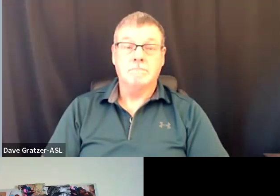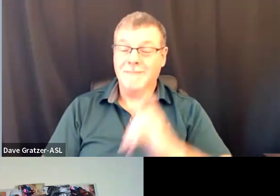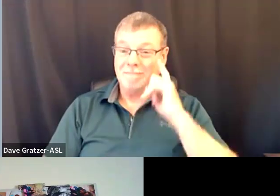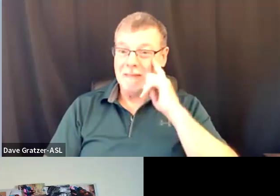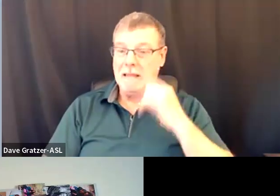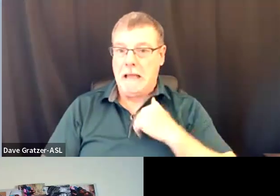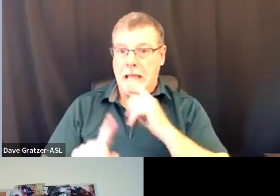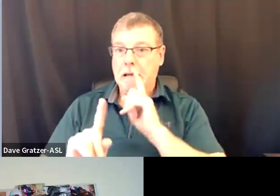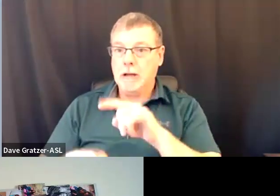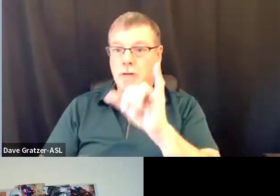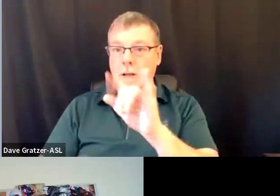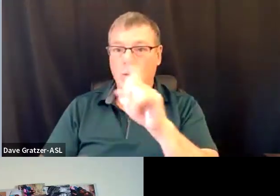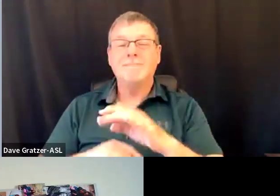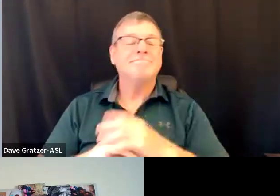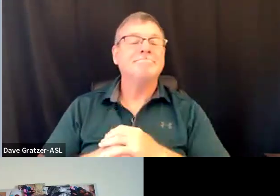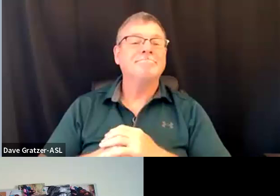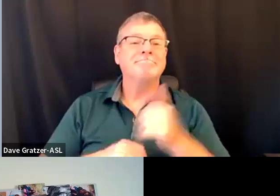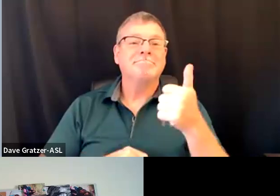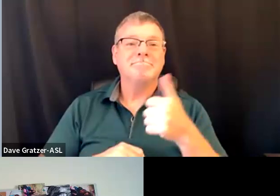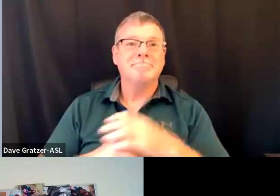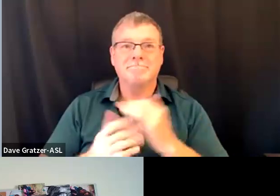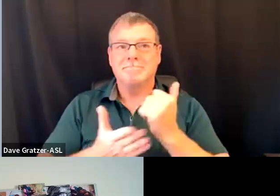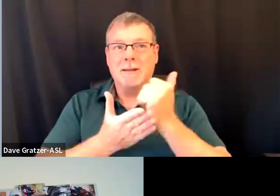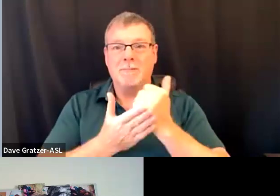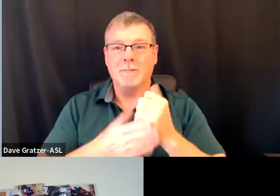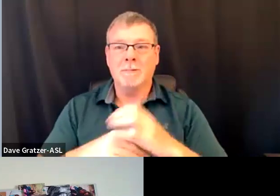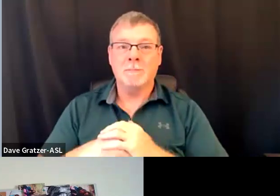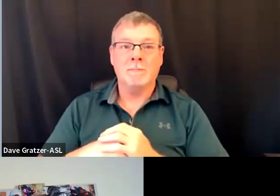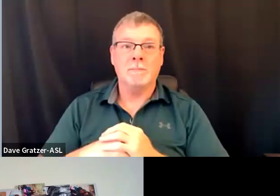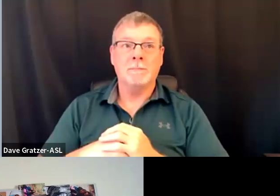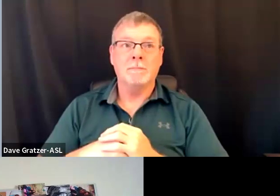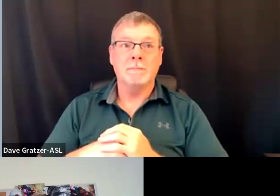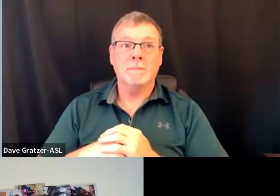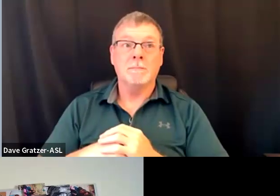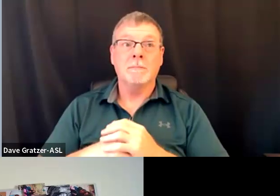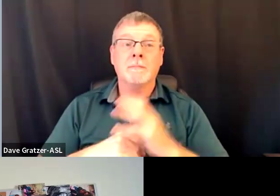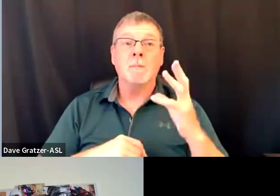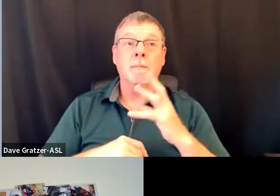All right. Thanks. Yeah, I think that was really helpful. And if ask that question, if you have follow-ups,